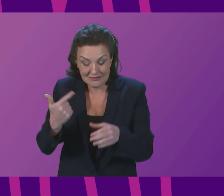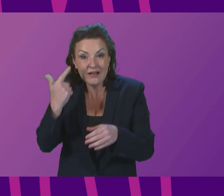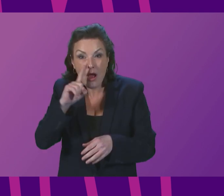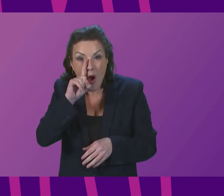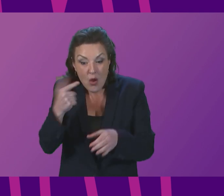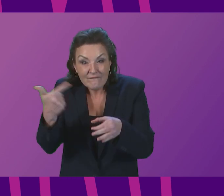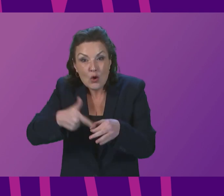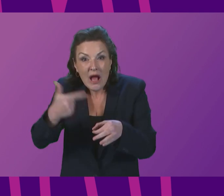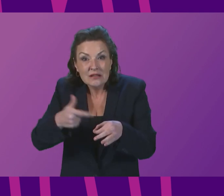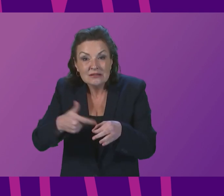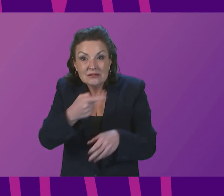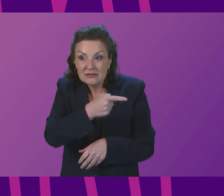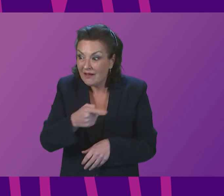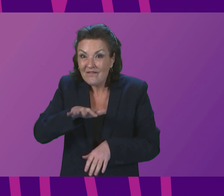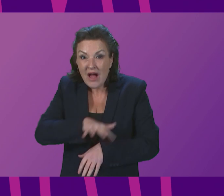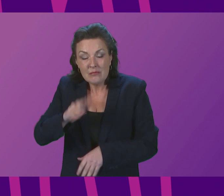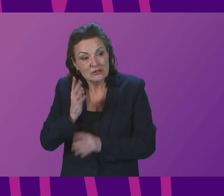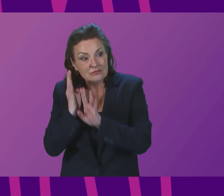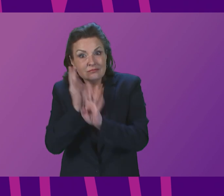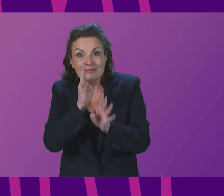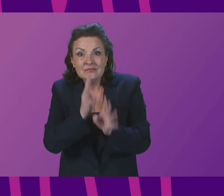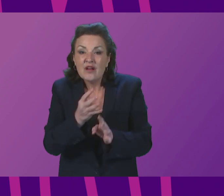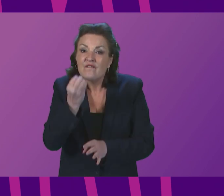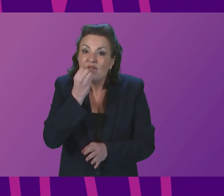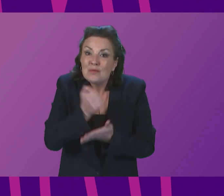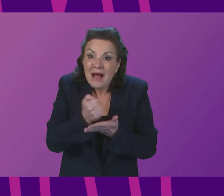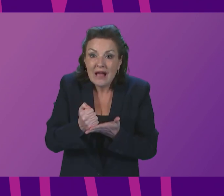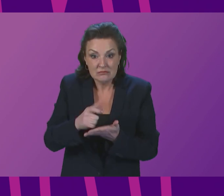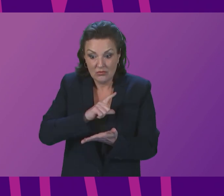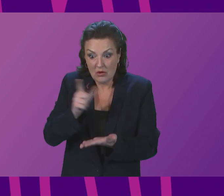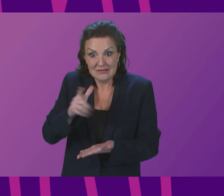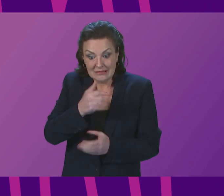vegetables from food banks because they cannot afford to turn on the gas cooker; and people